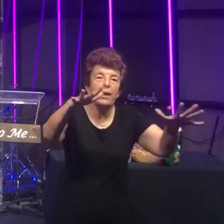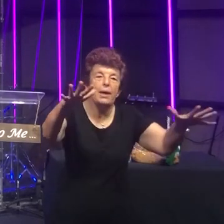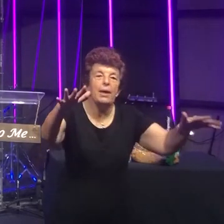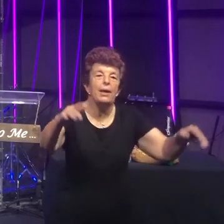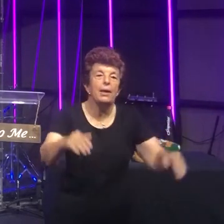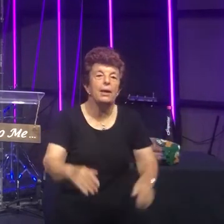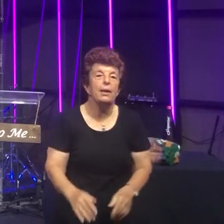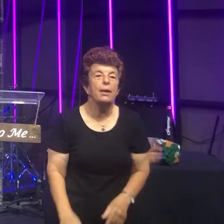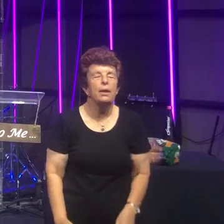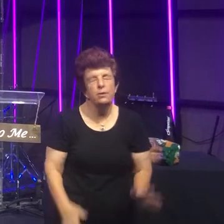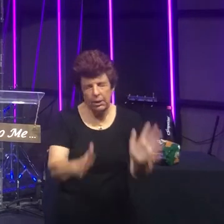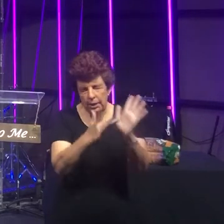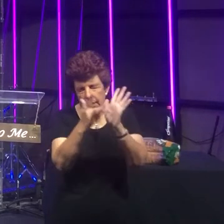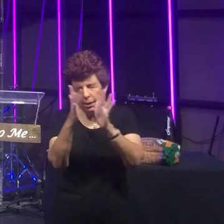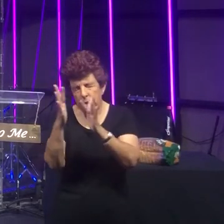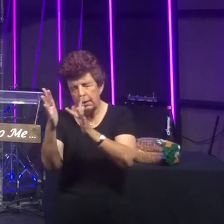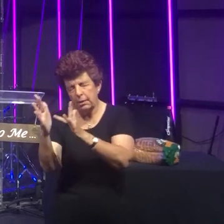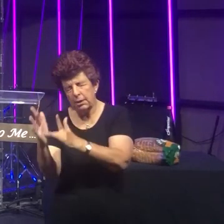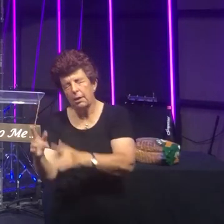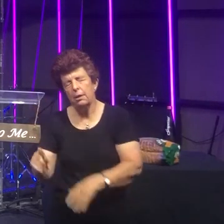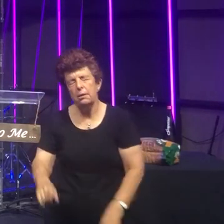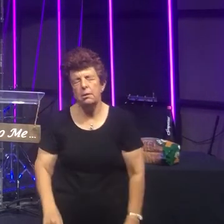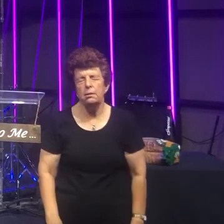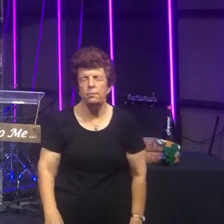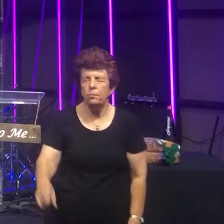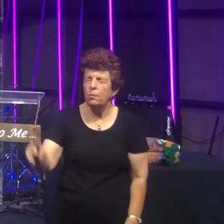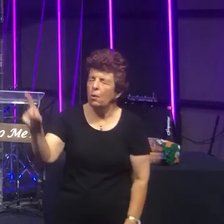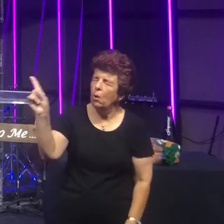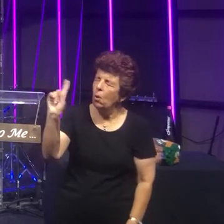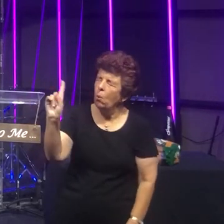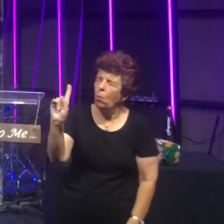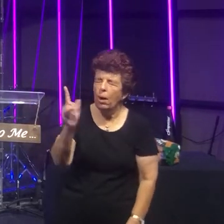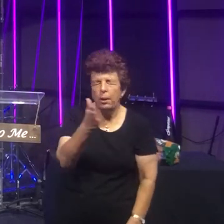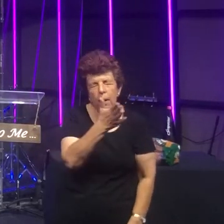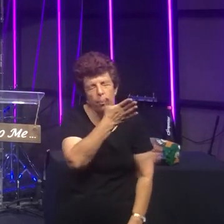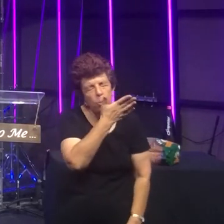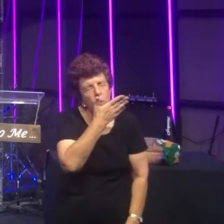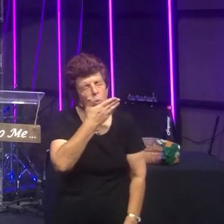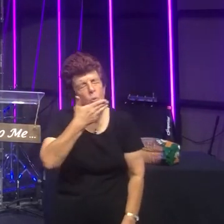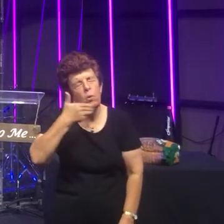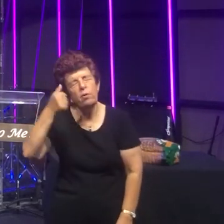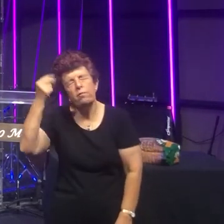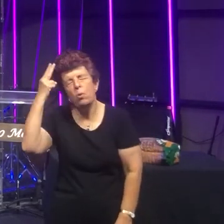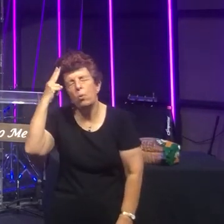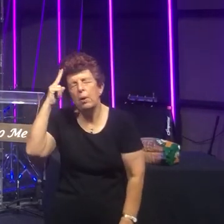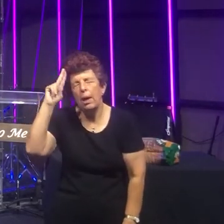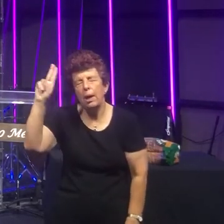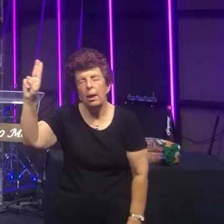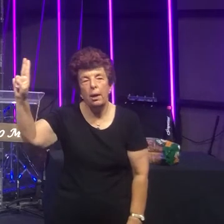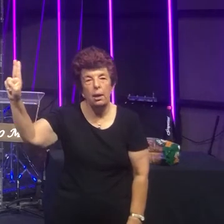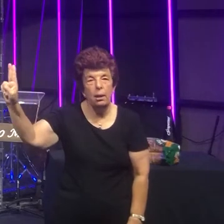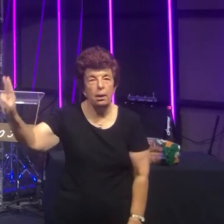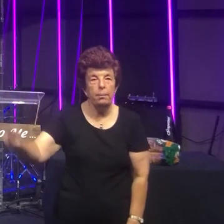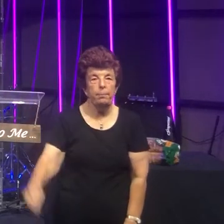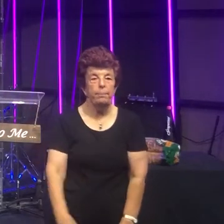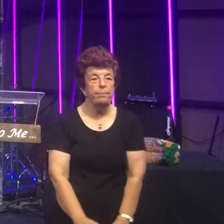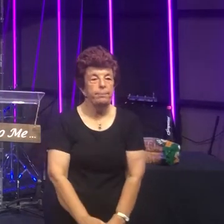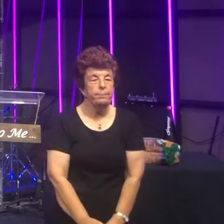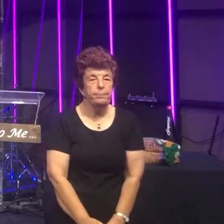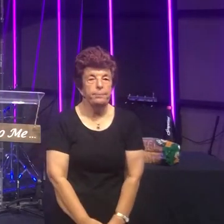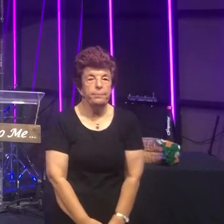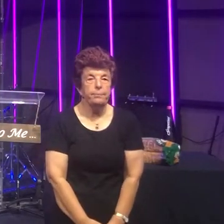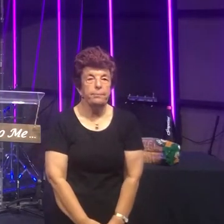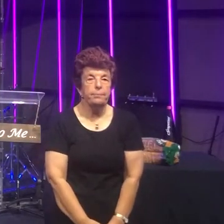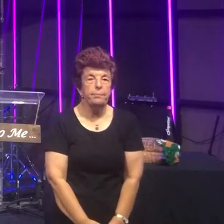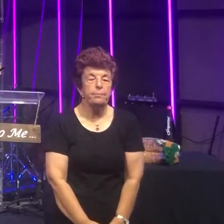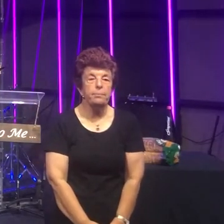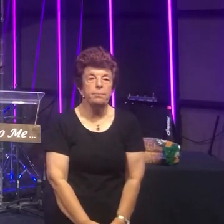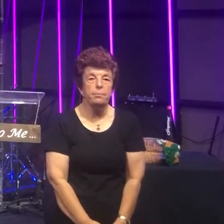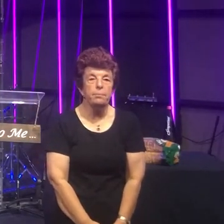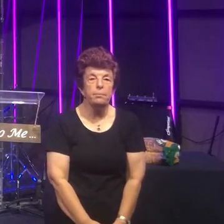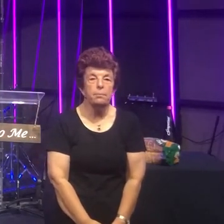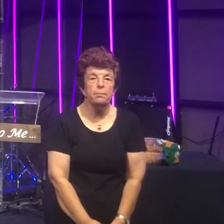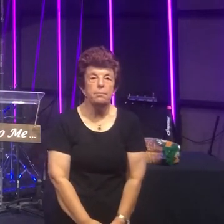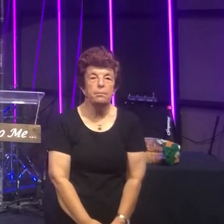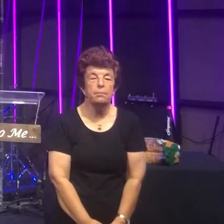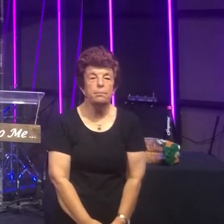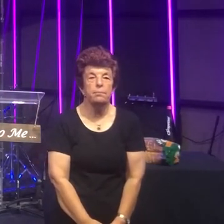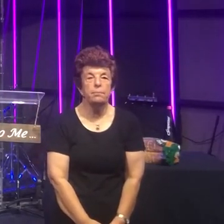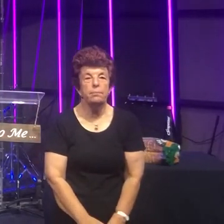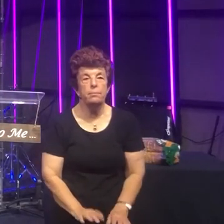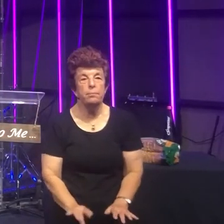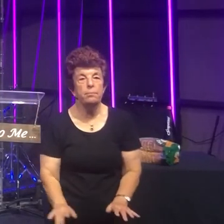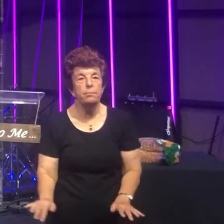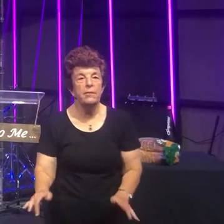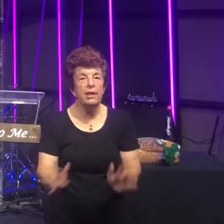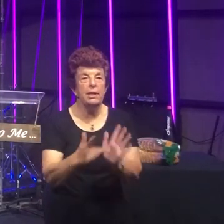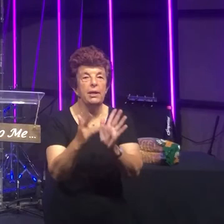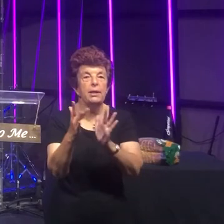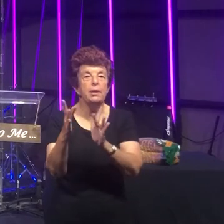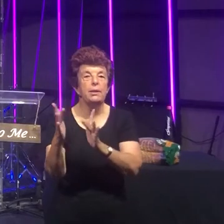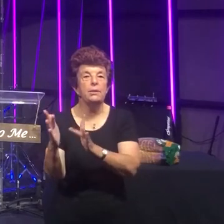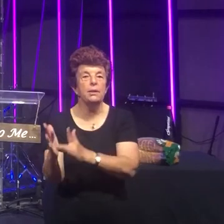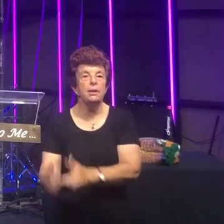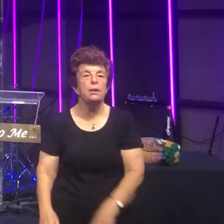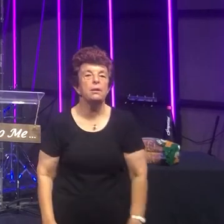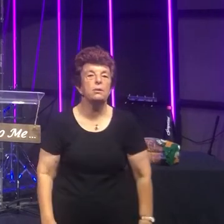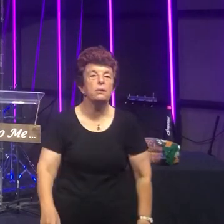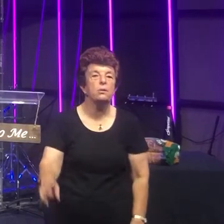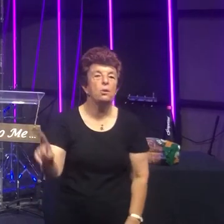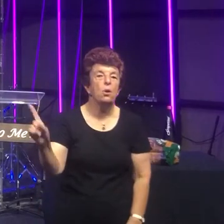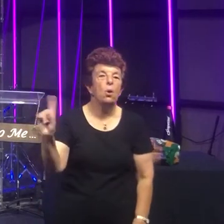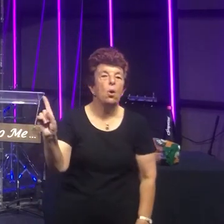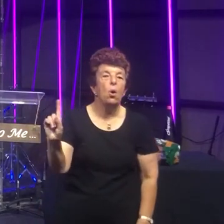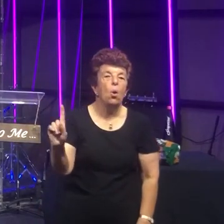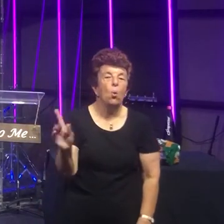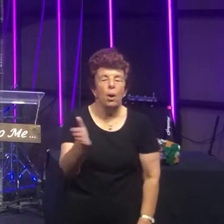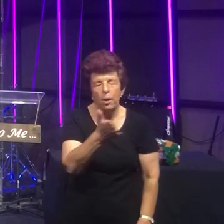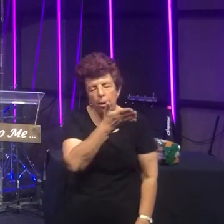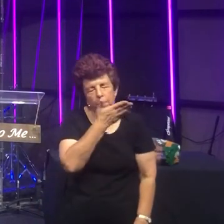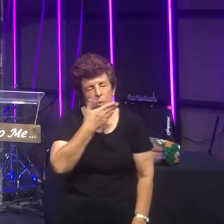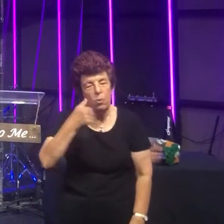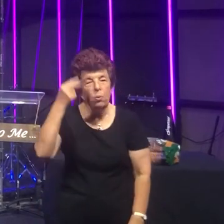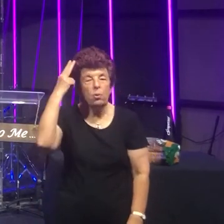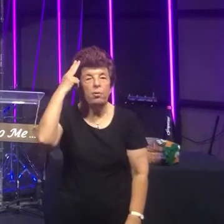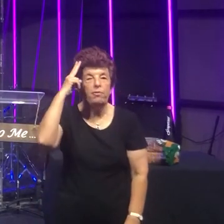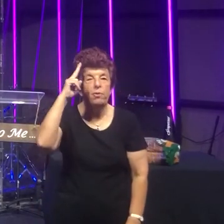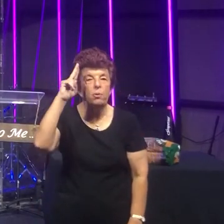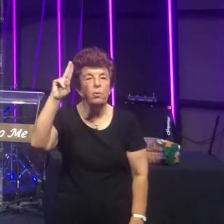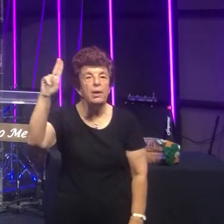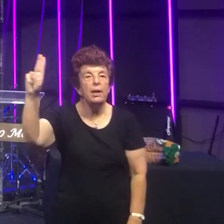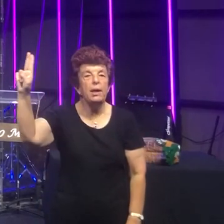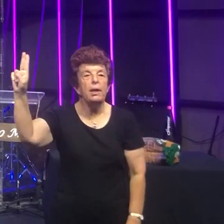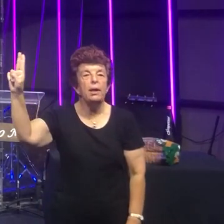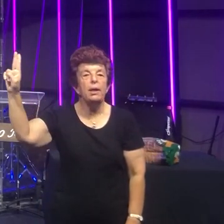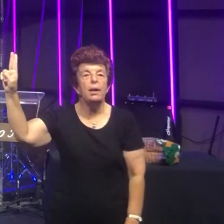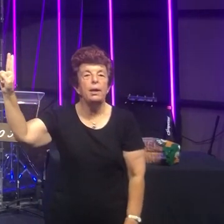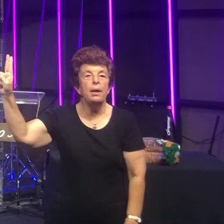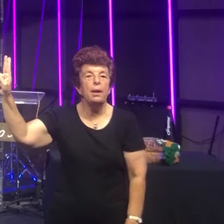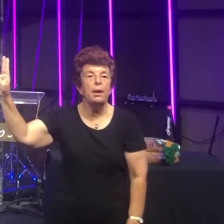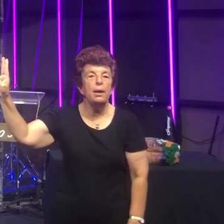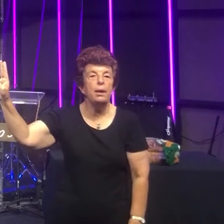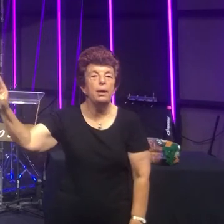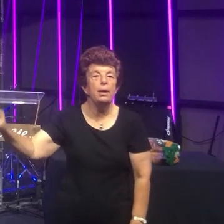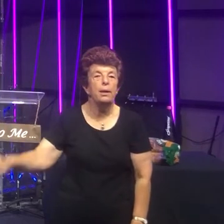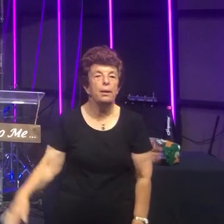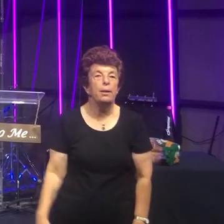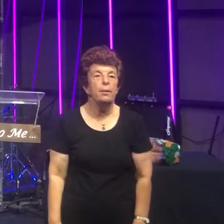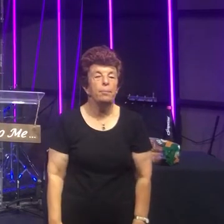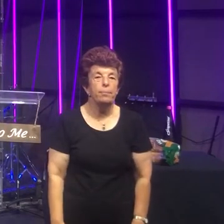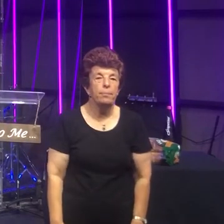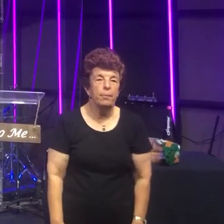Jesus what a beautiful name